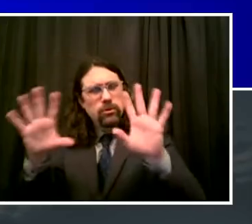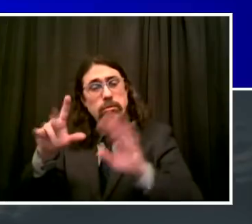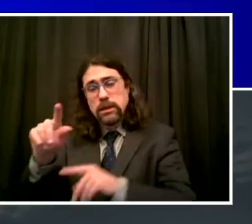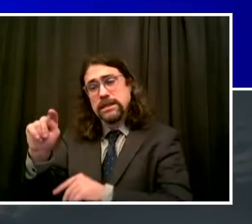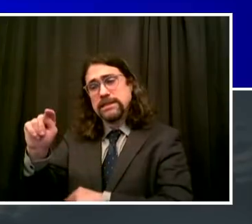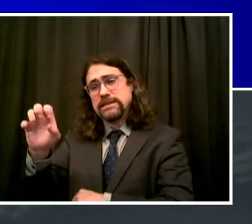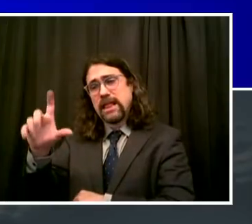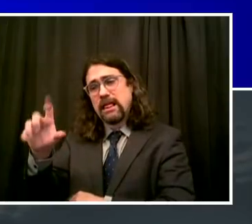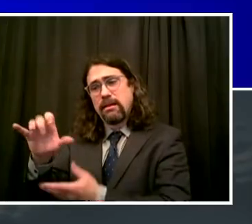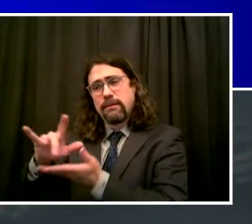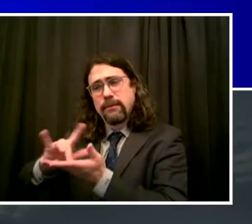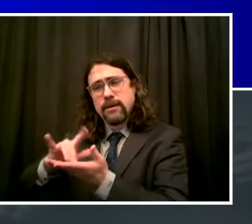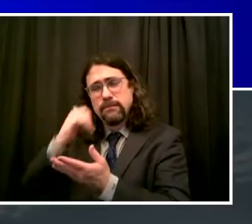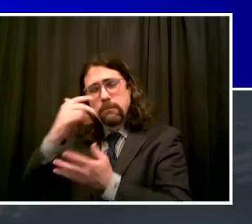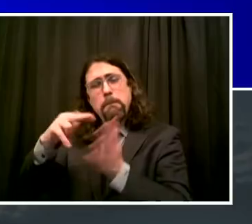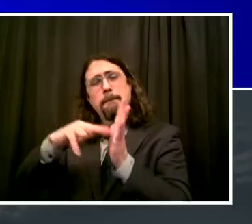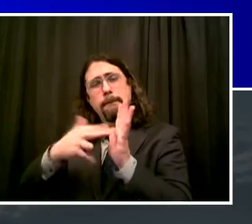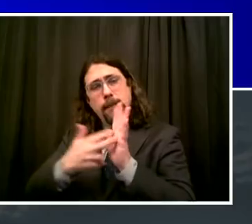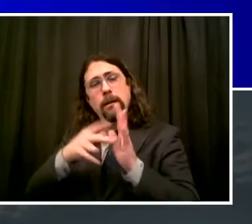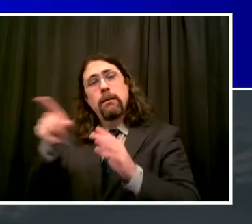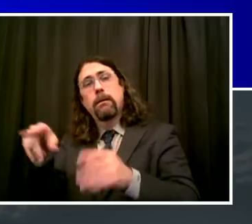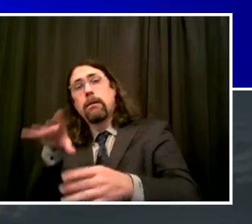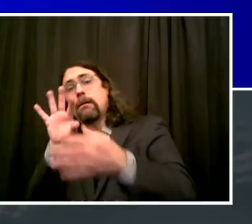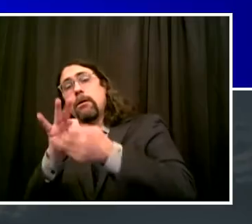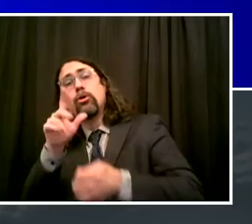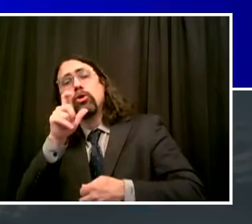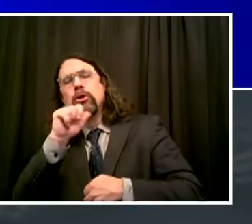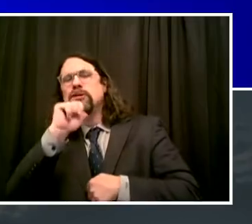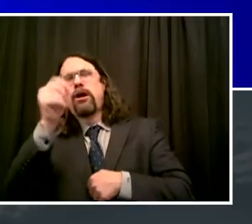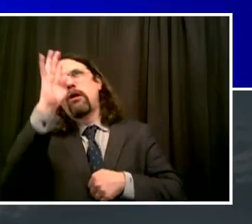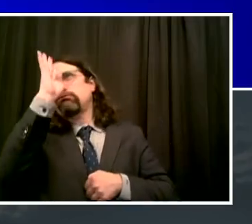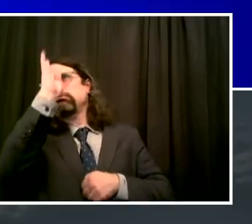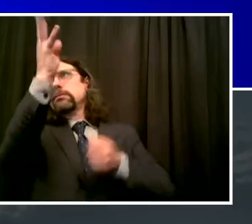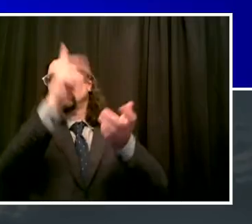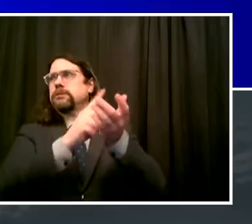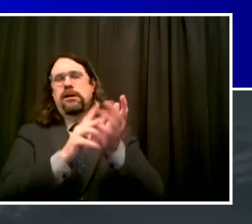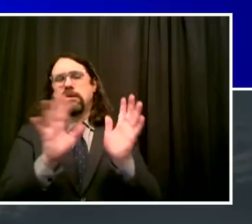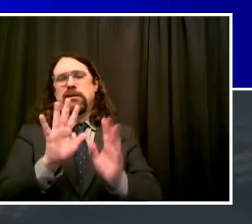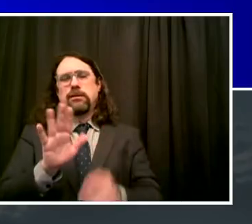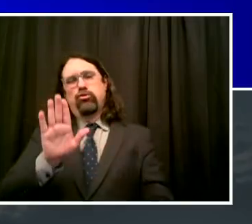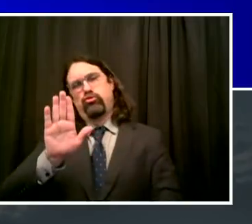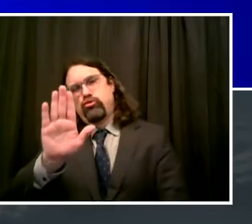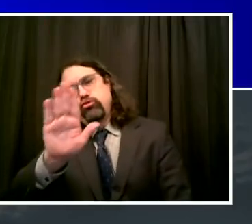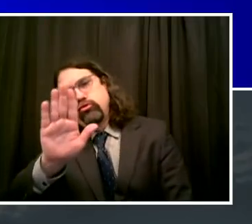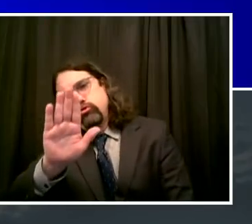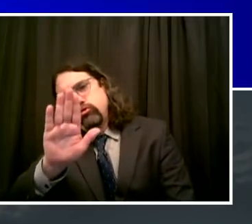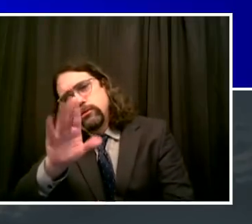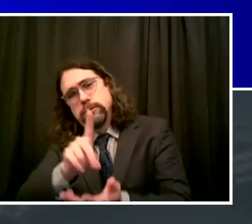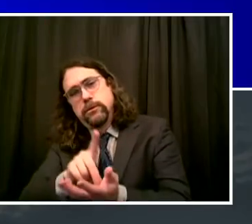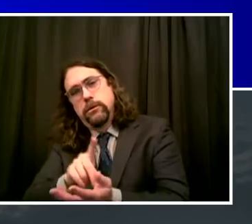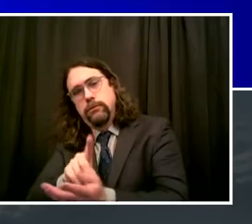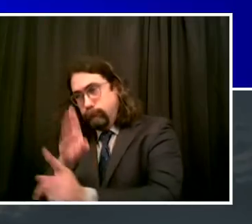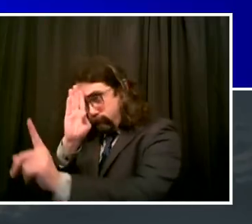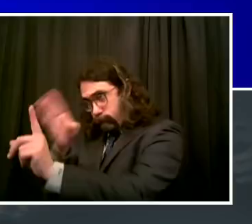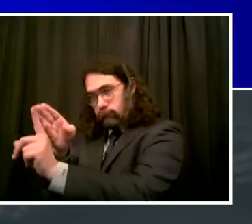CRUCIAL OOTL. WE'LL HELP THEM DO HATT MORE AND MORE. ISAN D THE WELLNESS CHECKS ARE A BIGP AR TOF